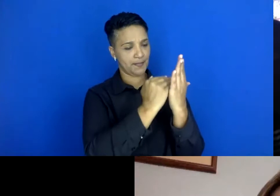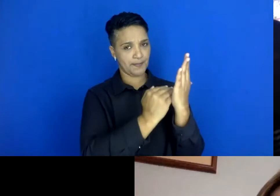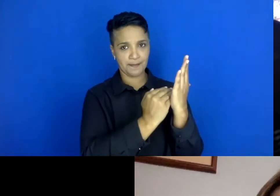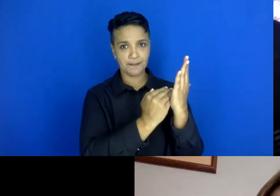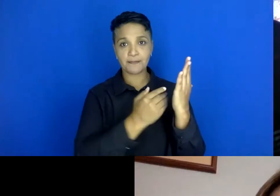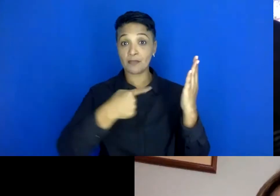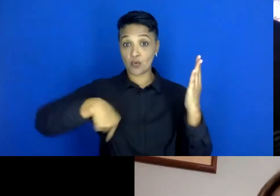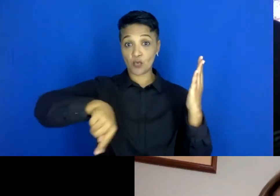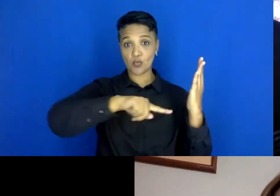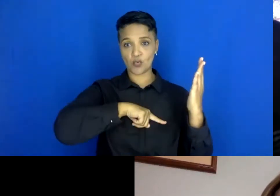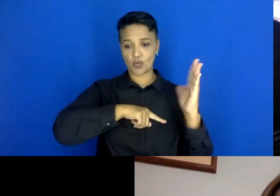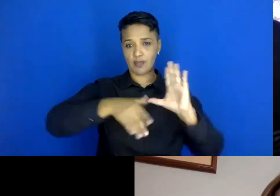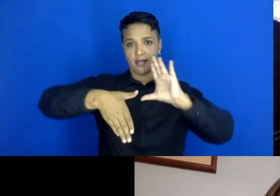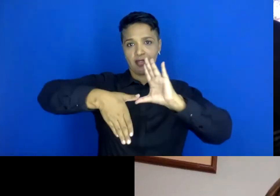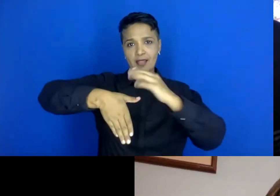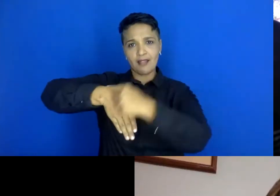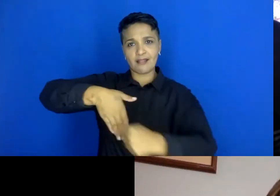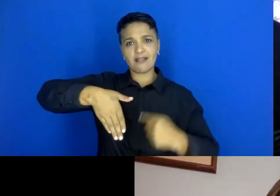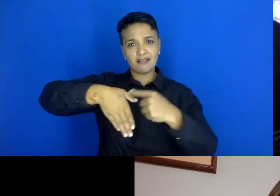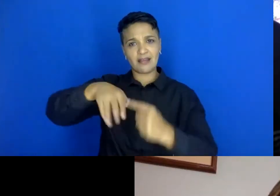the network of people with disabilities